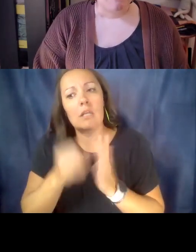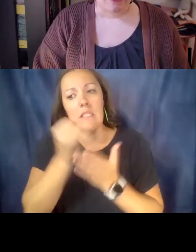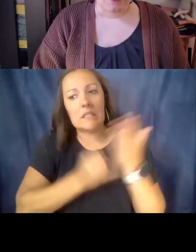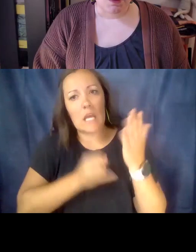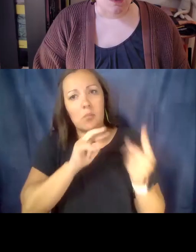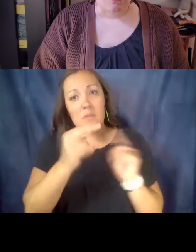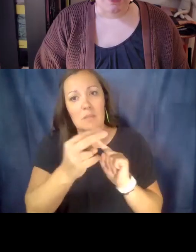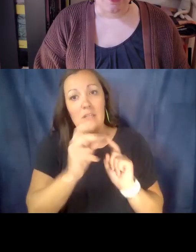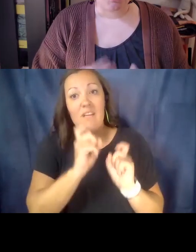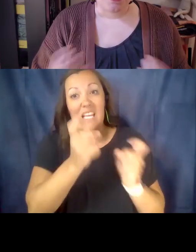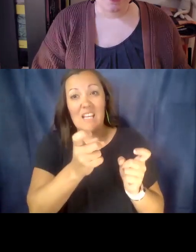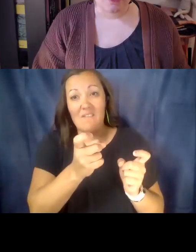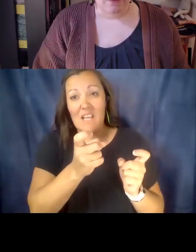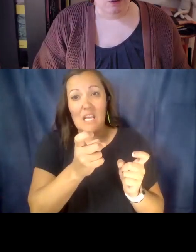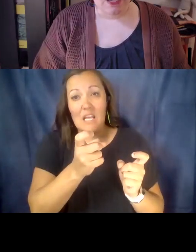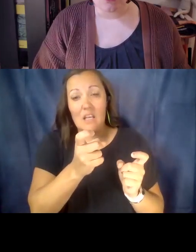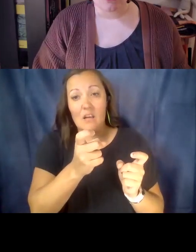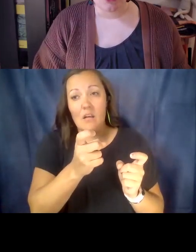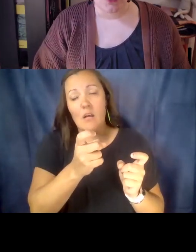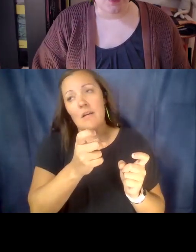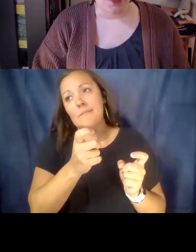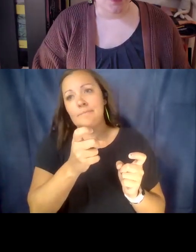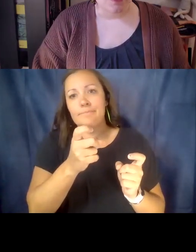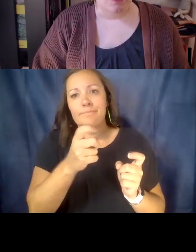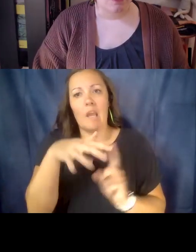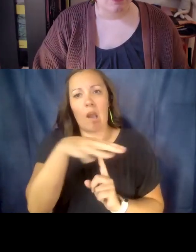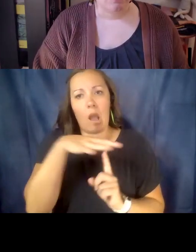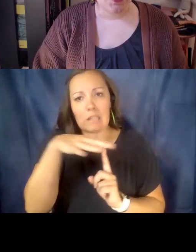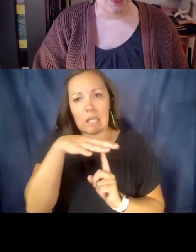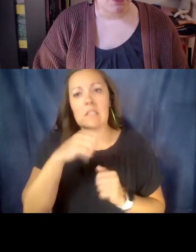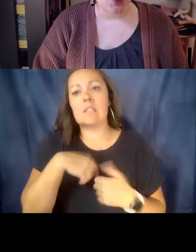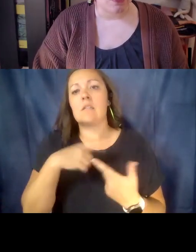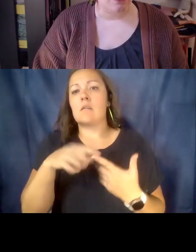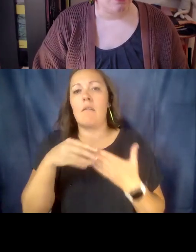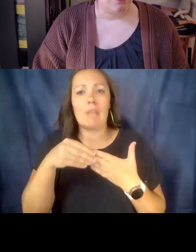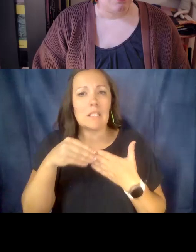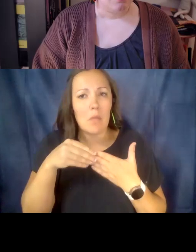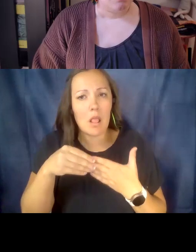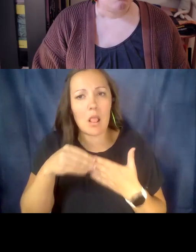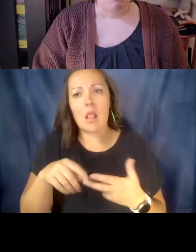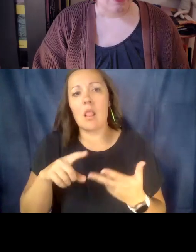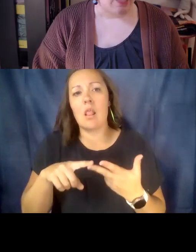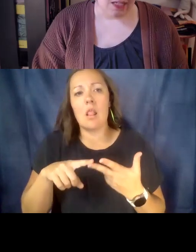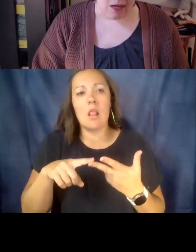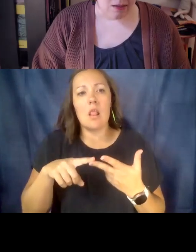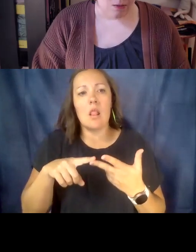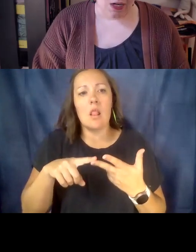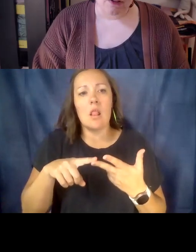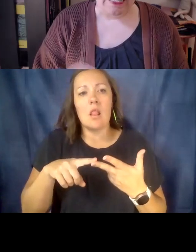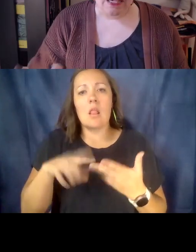flexible in how you present information to users, reducing motion, make it make sense. Whatever it